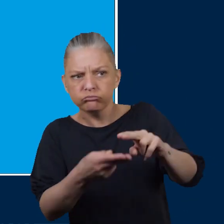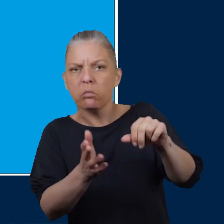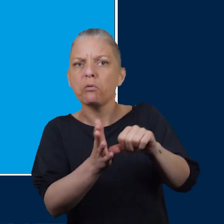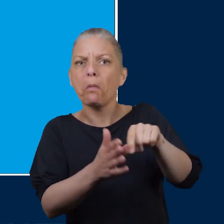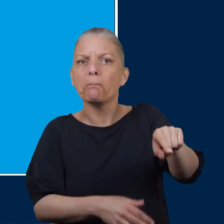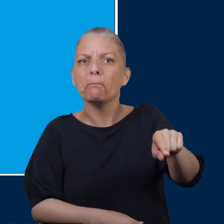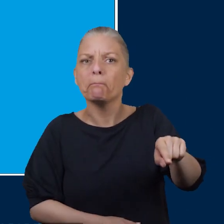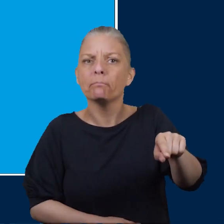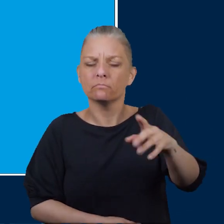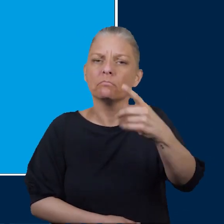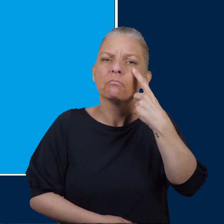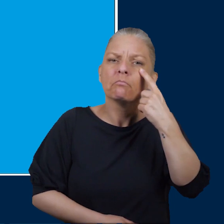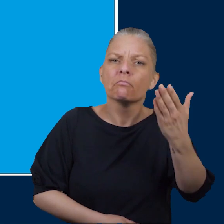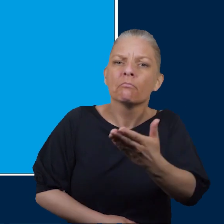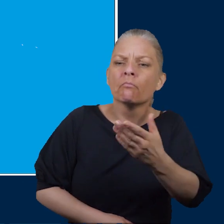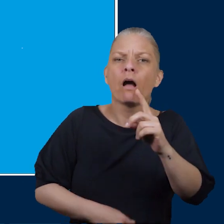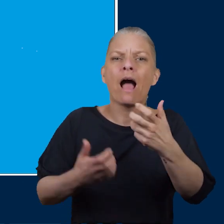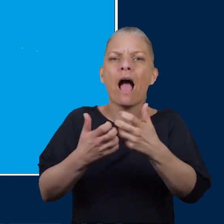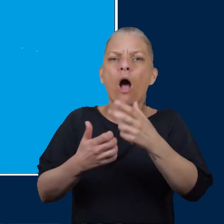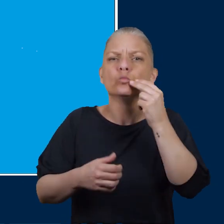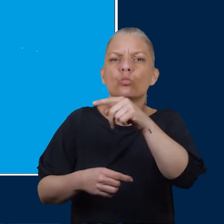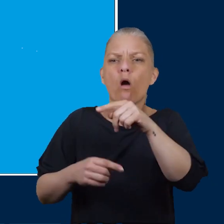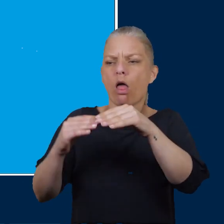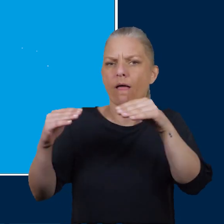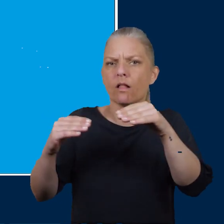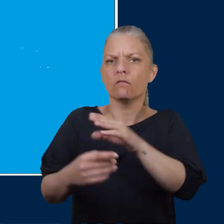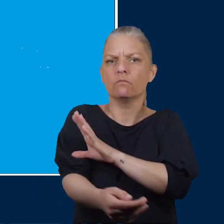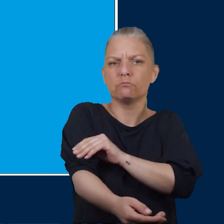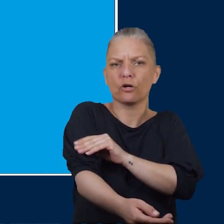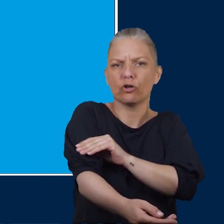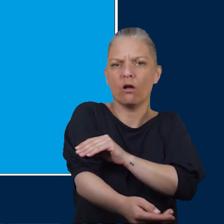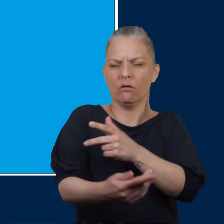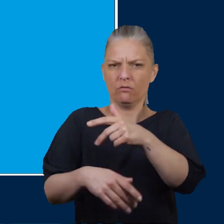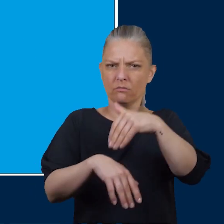So let's take a look at how high blood sugars and high blood pressure can cause problems in